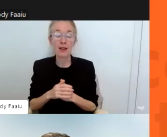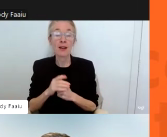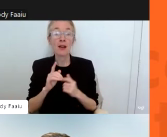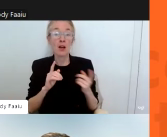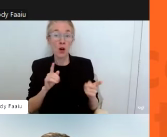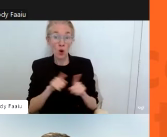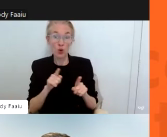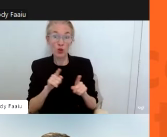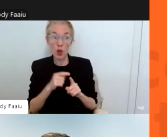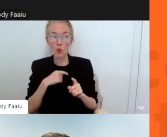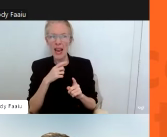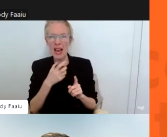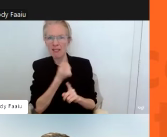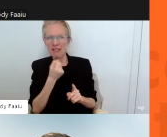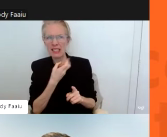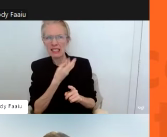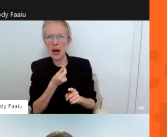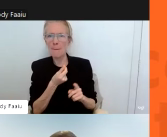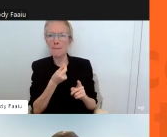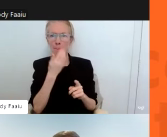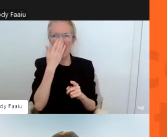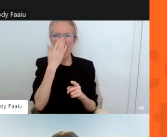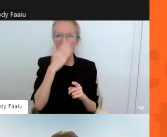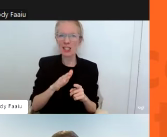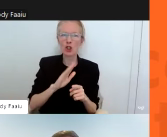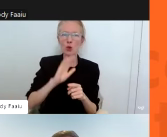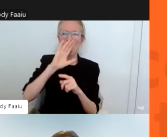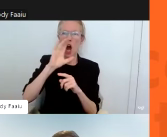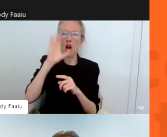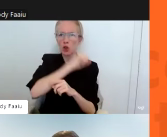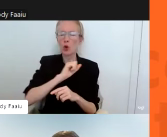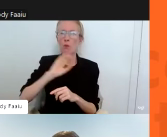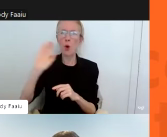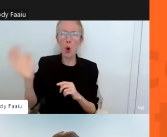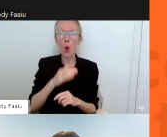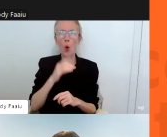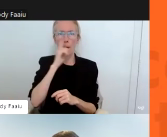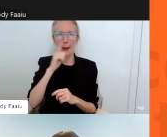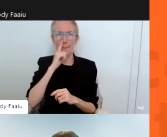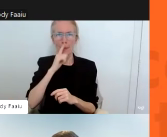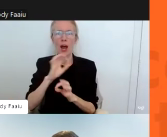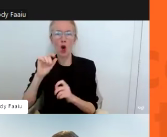talking about that later. Just a second Claire, can you slow down